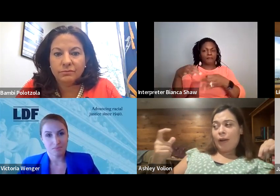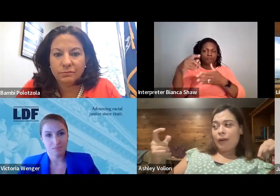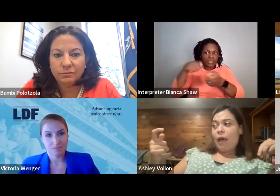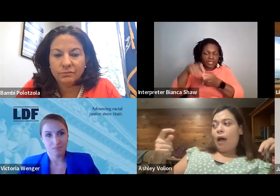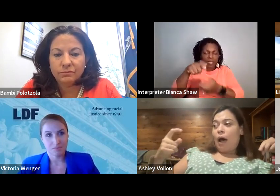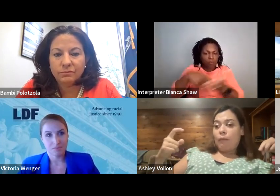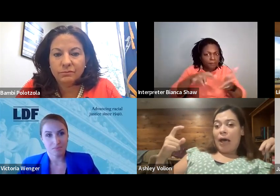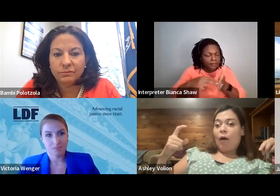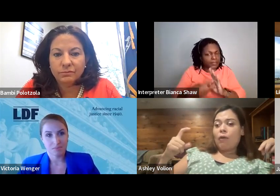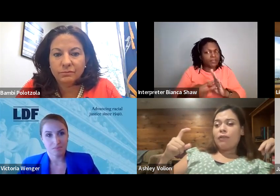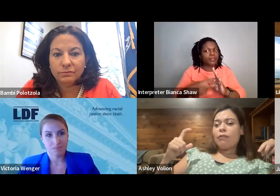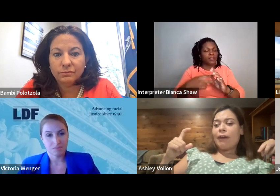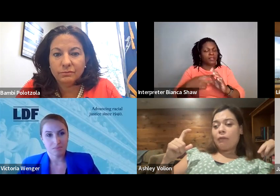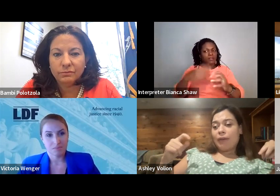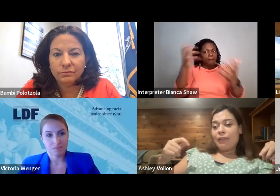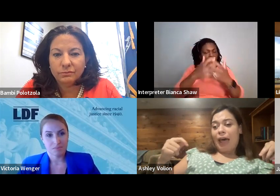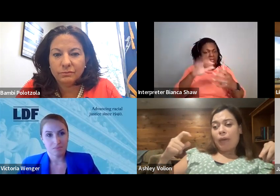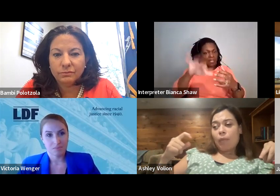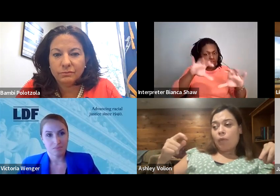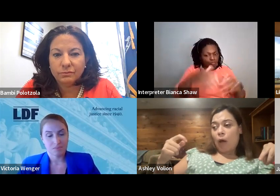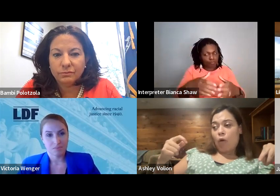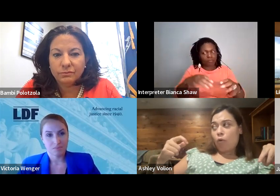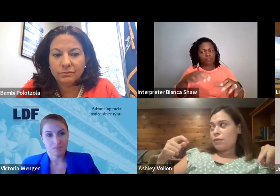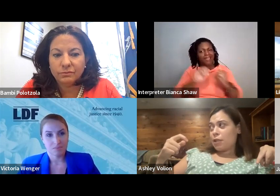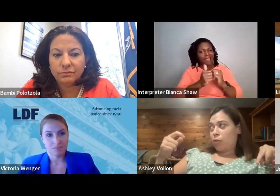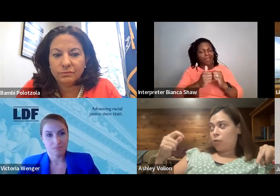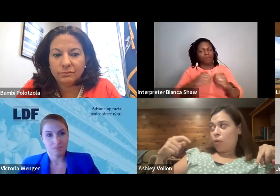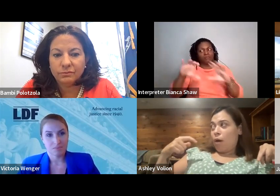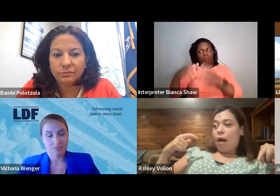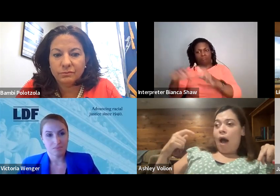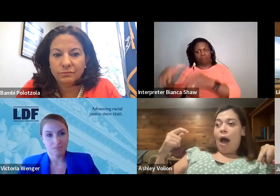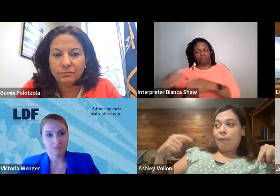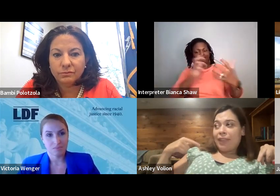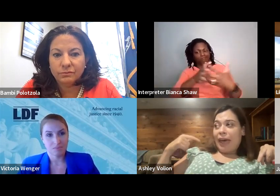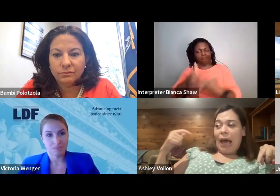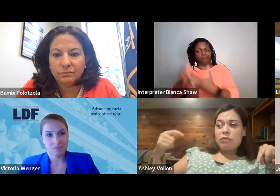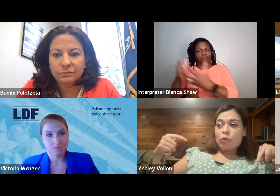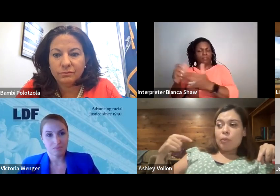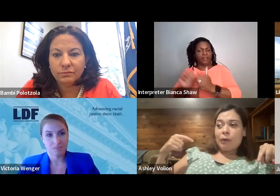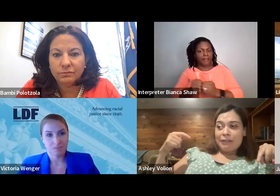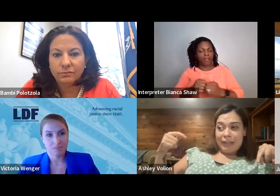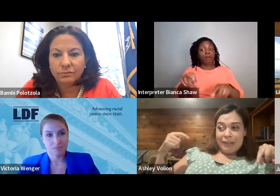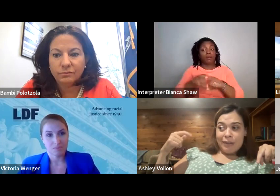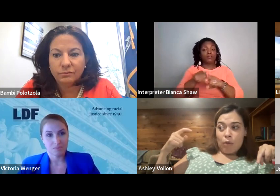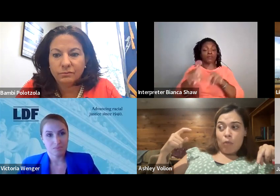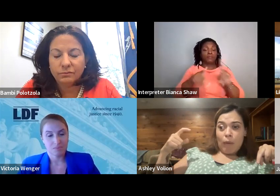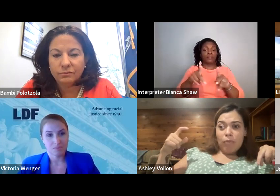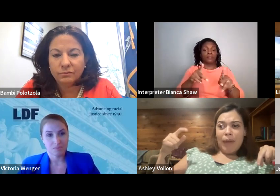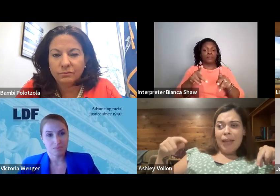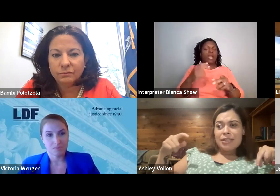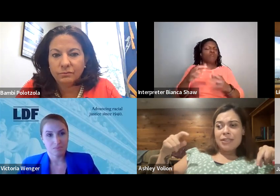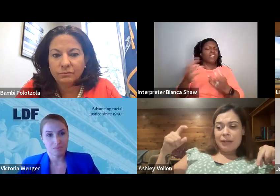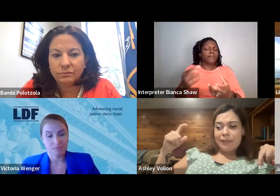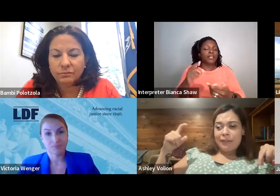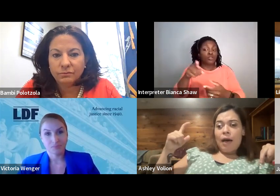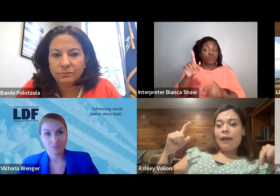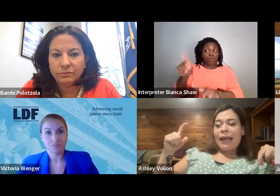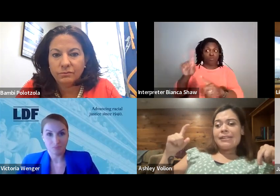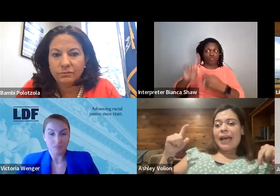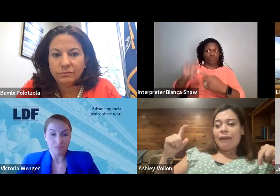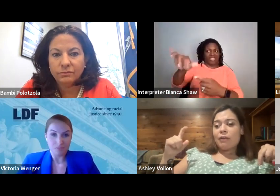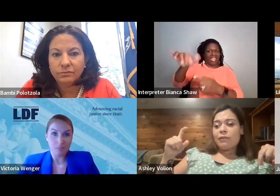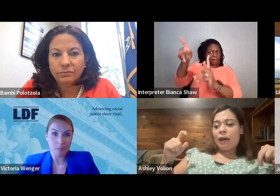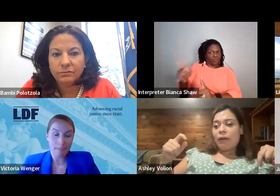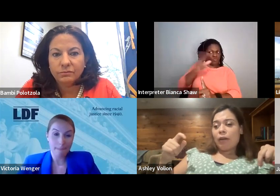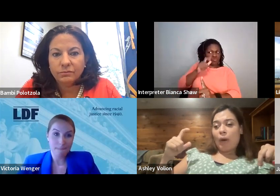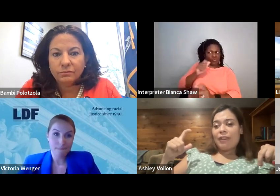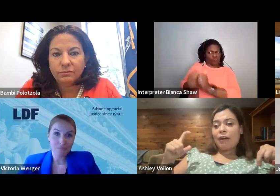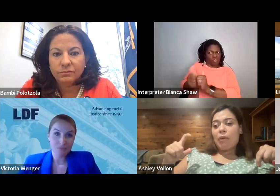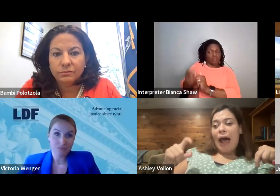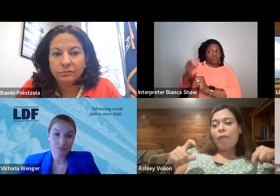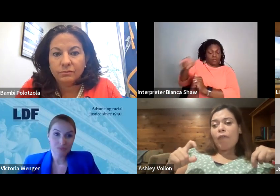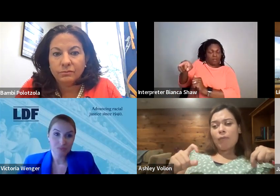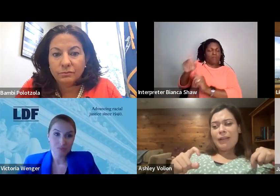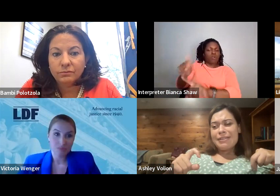I also recommend that people go to the actual person's webpage, cause a lot of times i'll tell you what their platform form is.